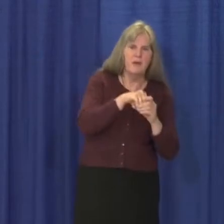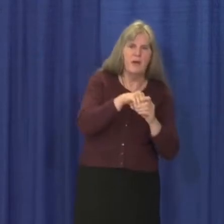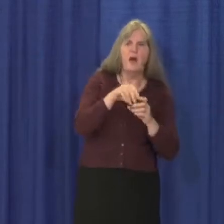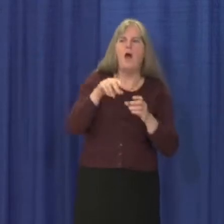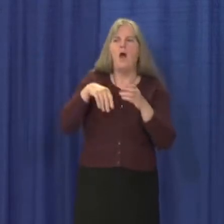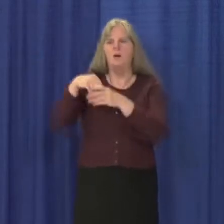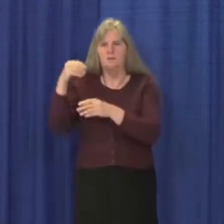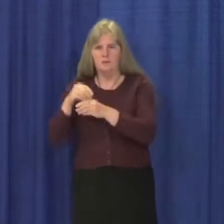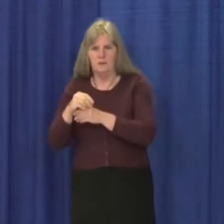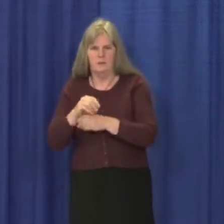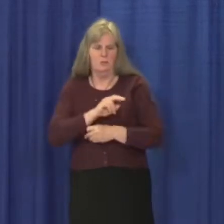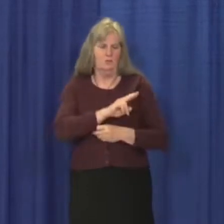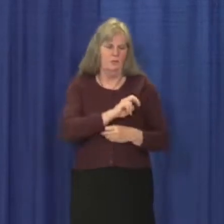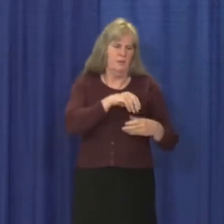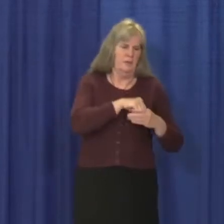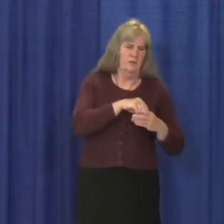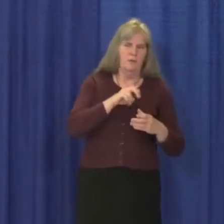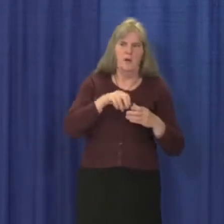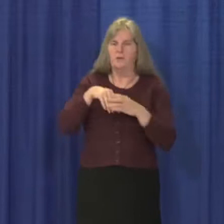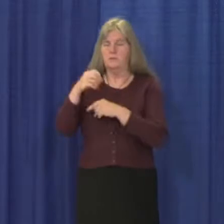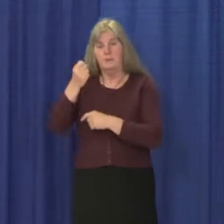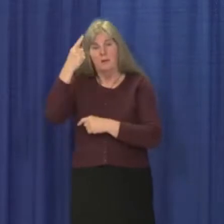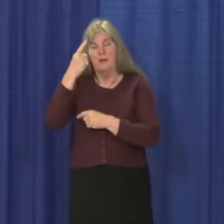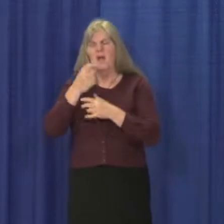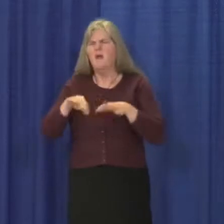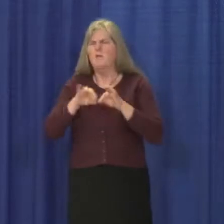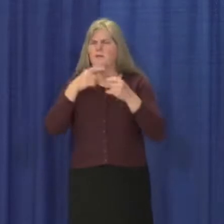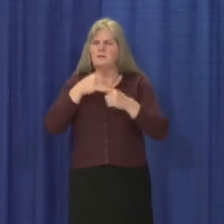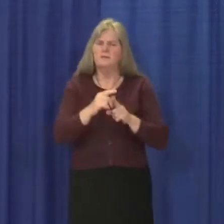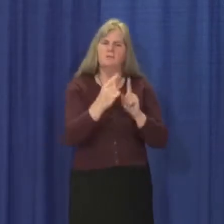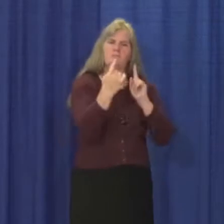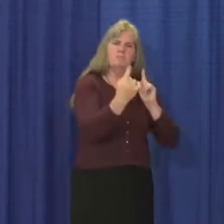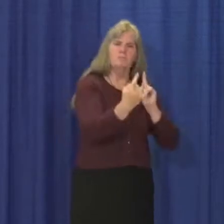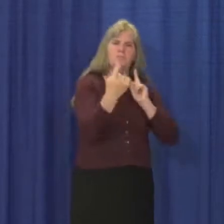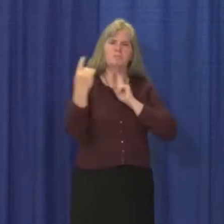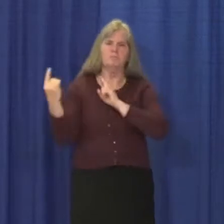outside providing -- provided social distances maintained and